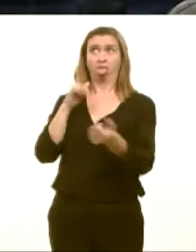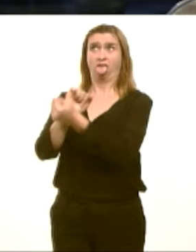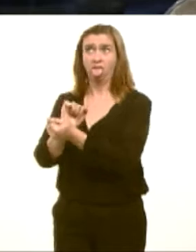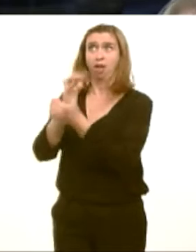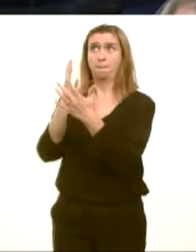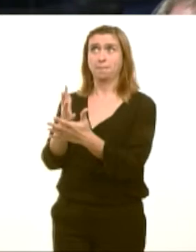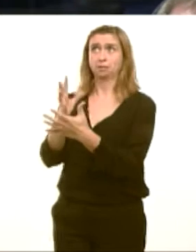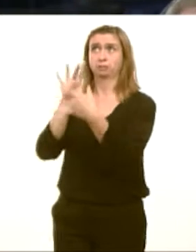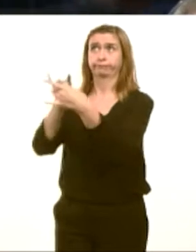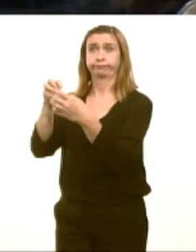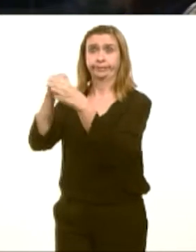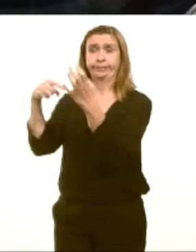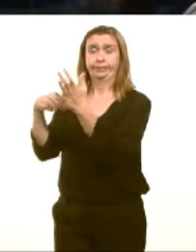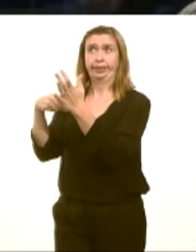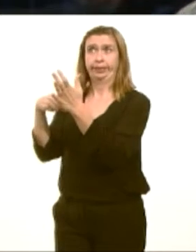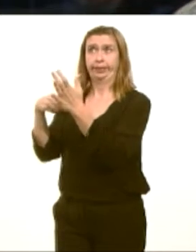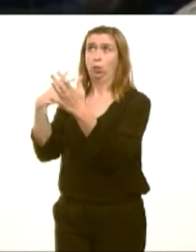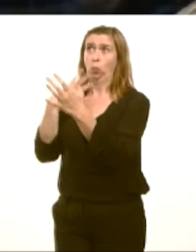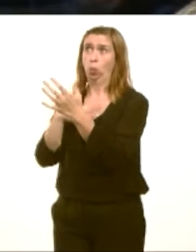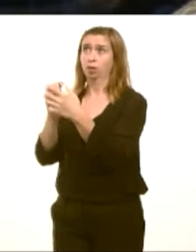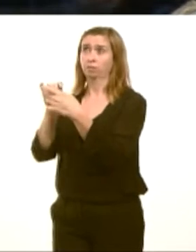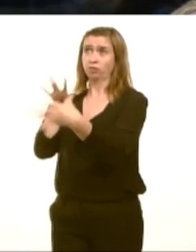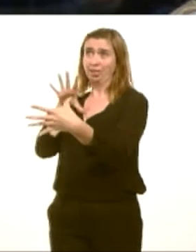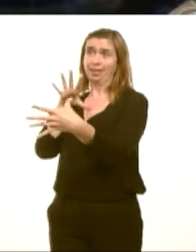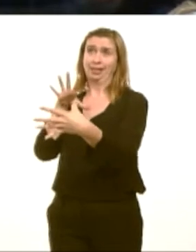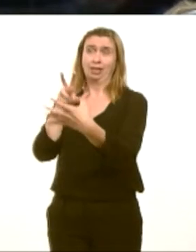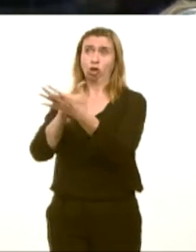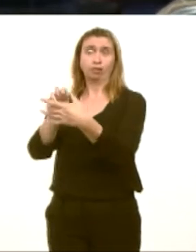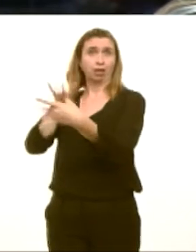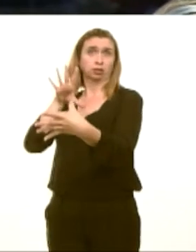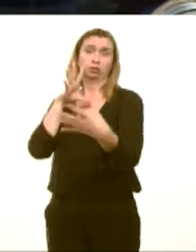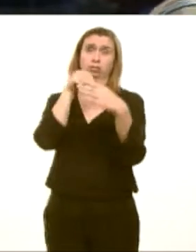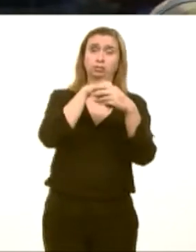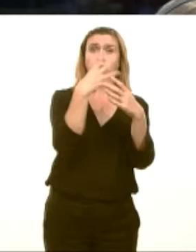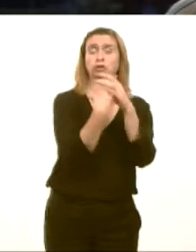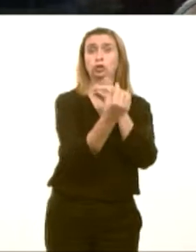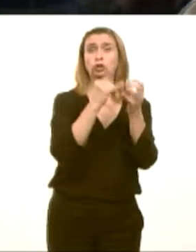programme into Superfast Cymru, suffering speeds of as little as 0.5 Mbps per second,